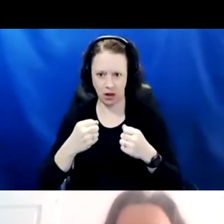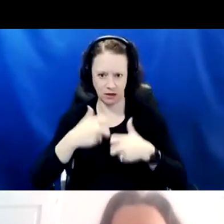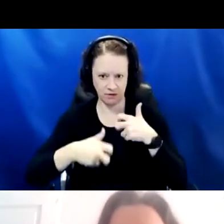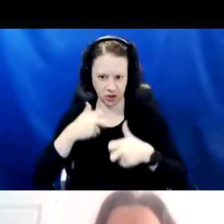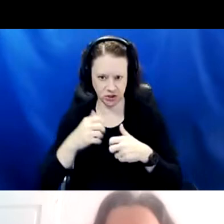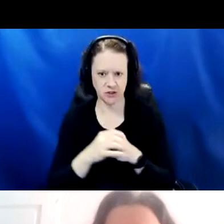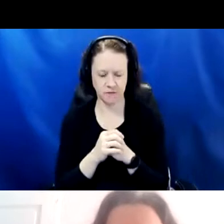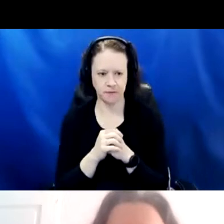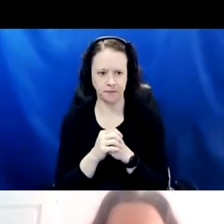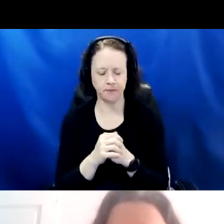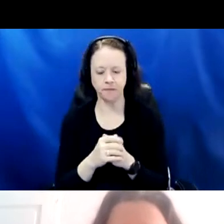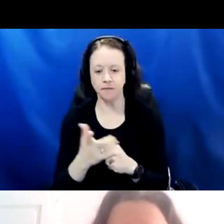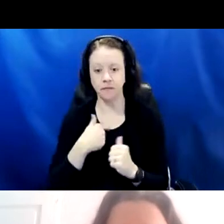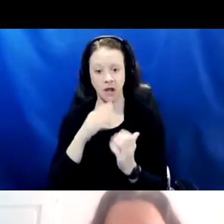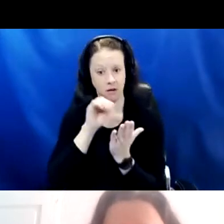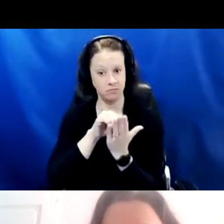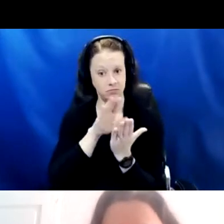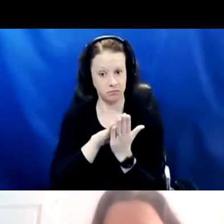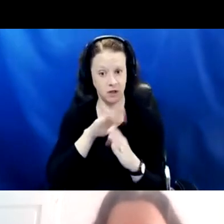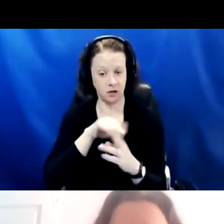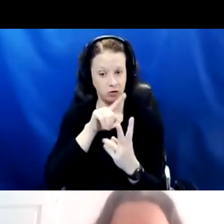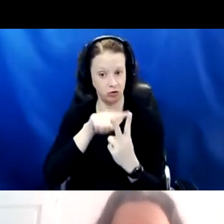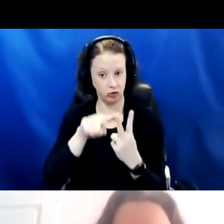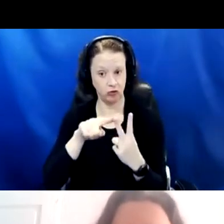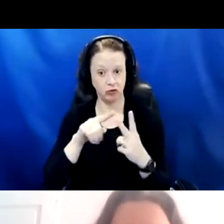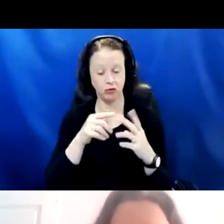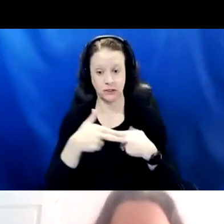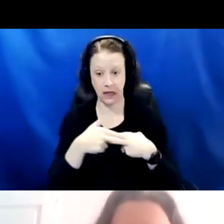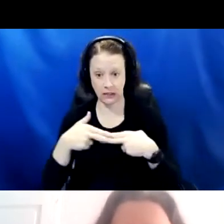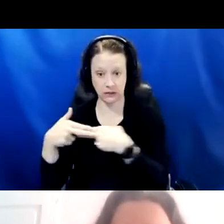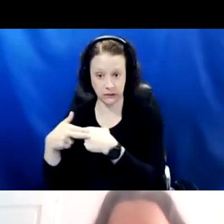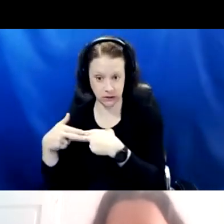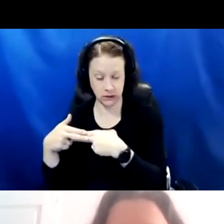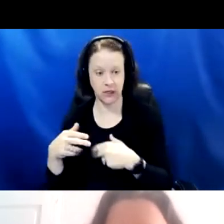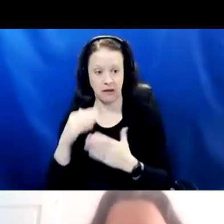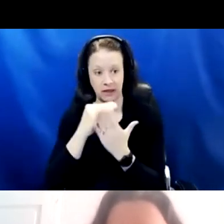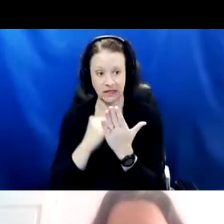So I put it on two slides, the list of severe health conditions.